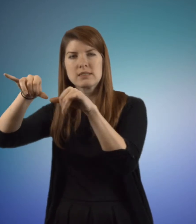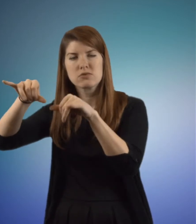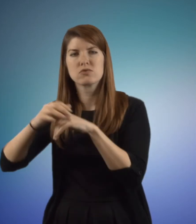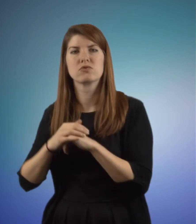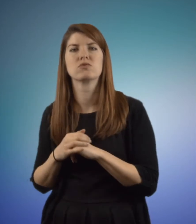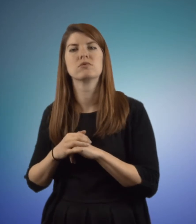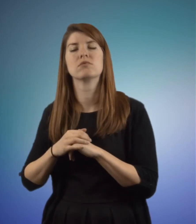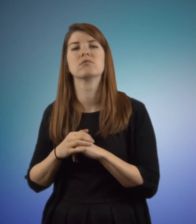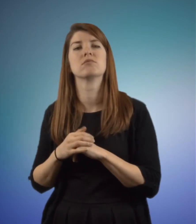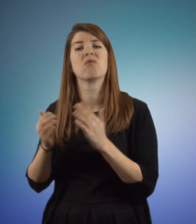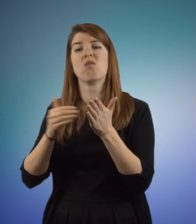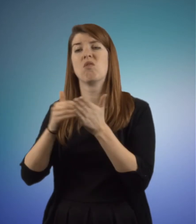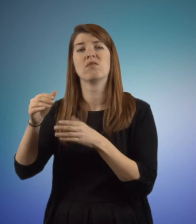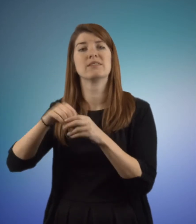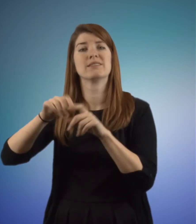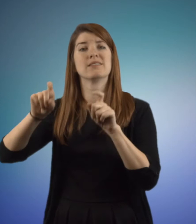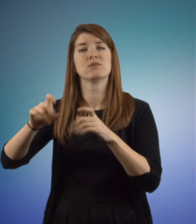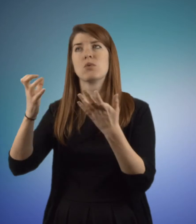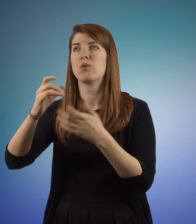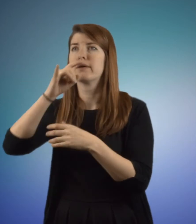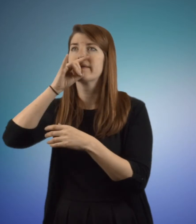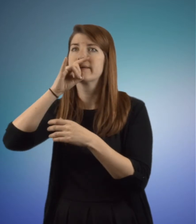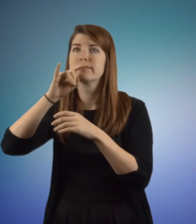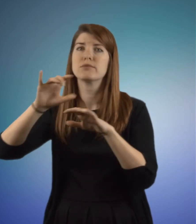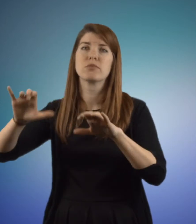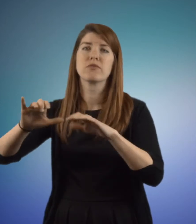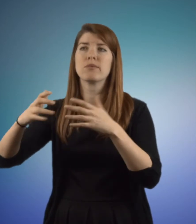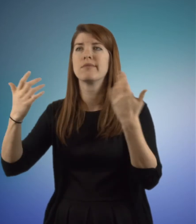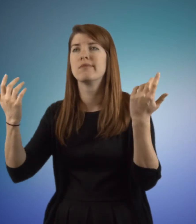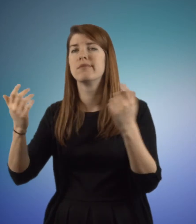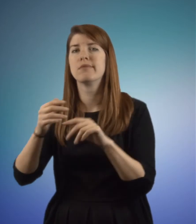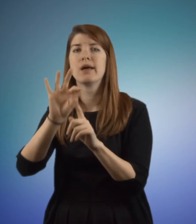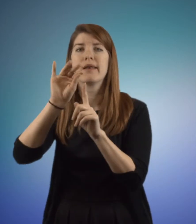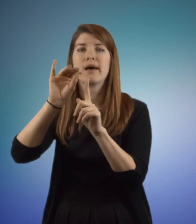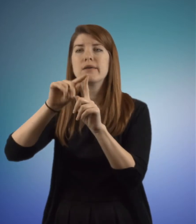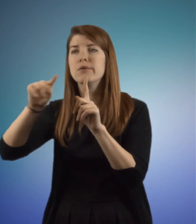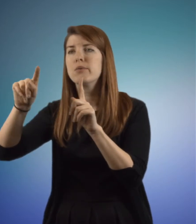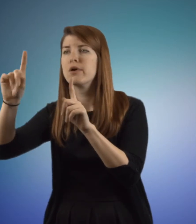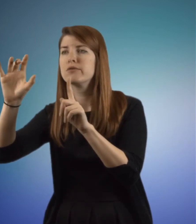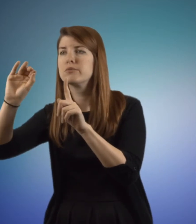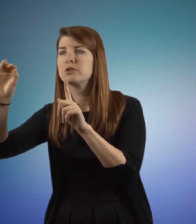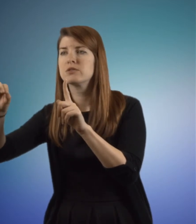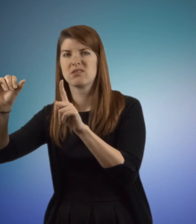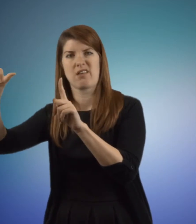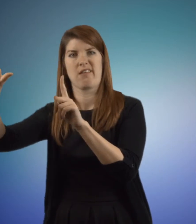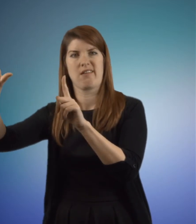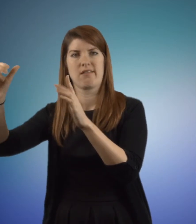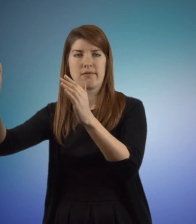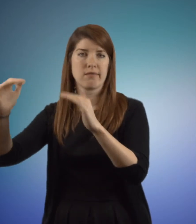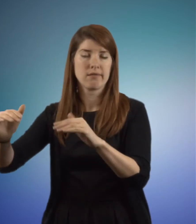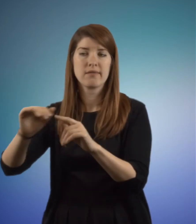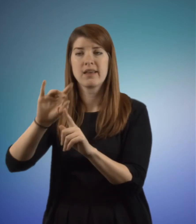Many times in testing, we want kids to perform 90 to 100% to get an A. Maybe 80 to 89%